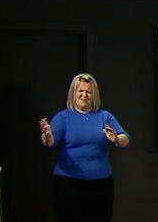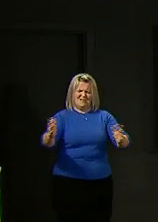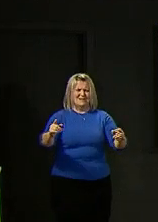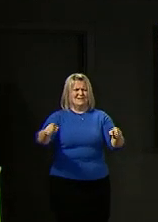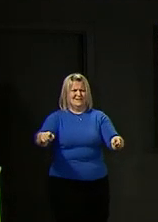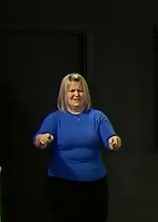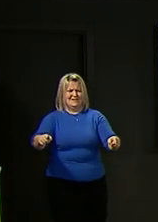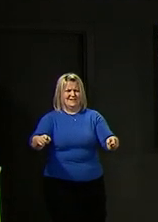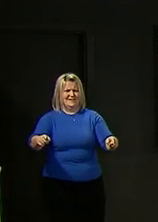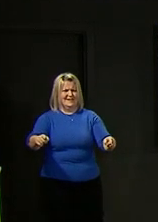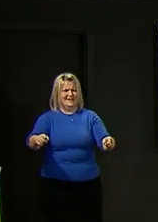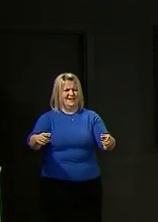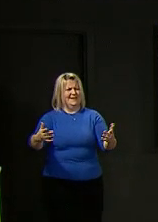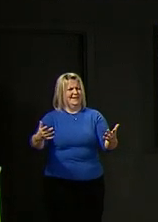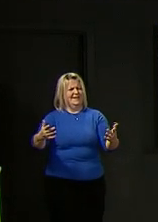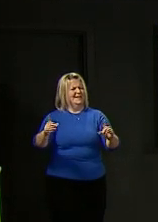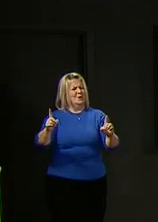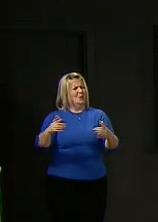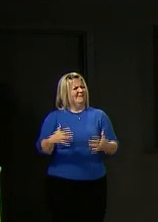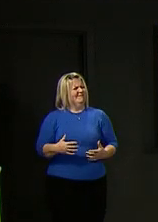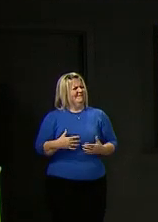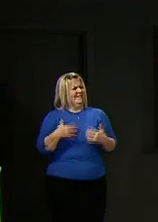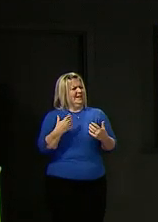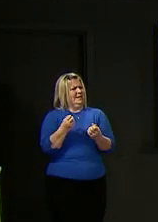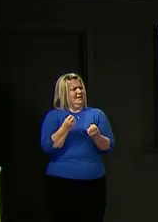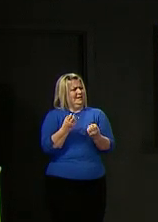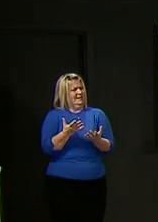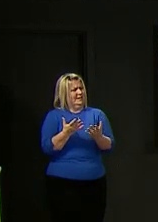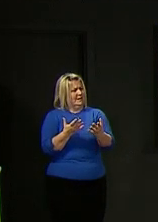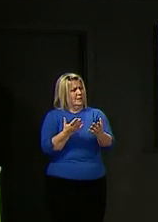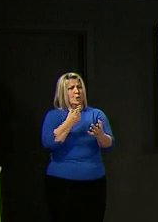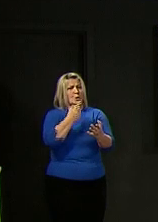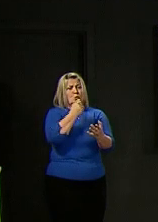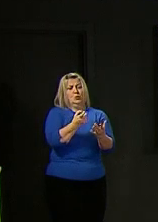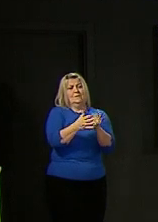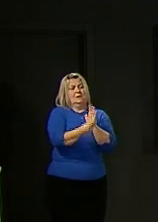testing could you've mobilized Scottish universities like Glasgow to ramp up